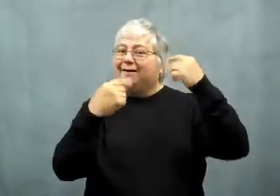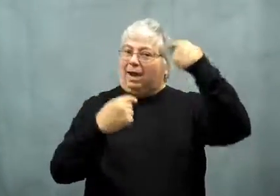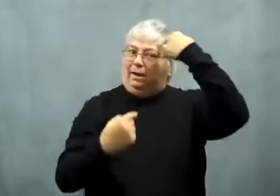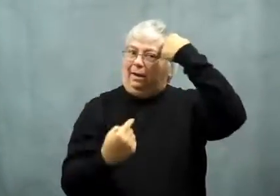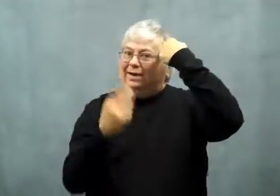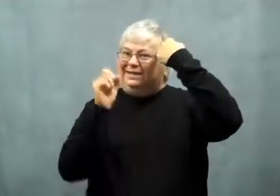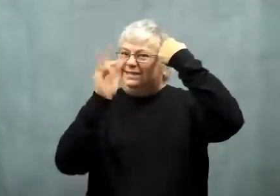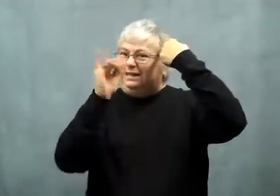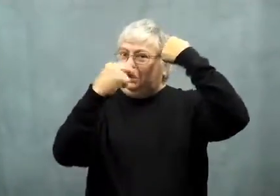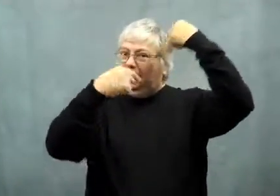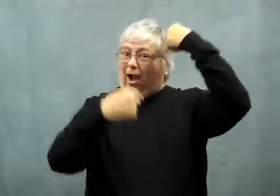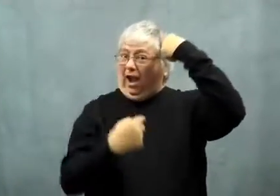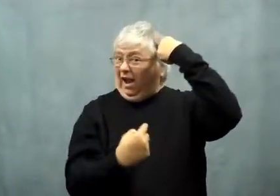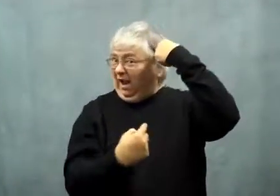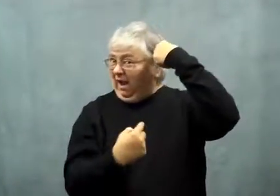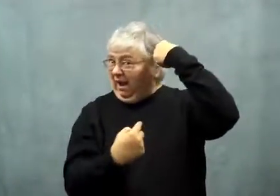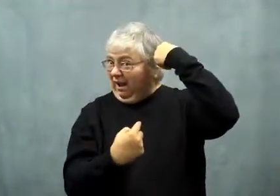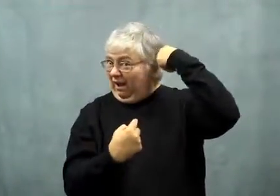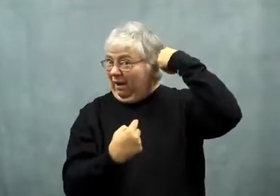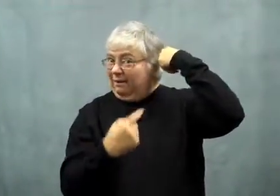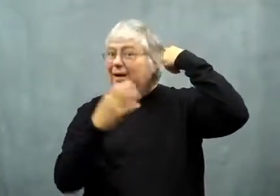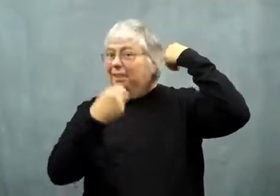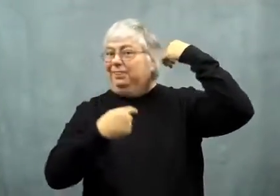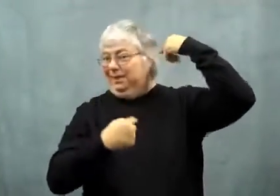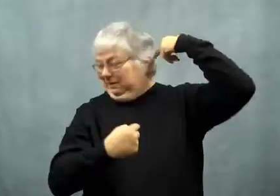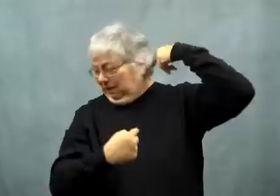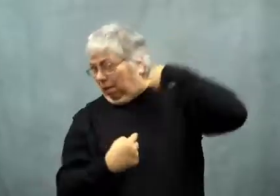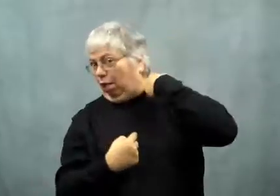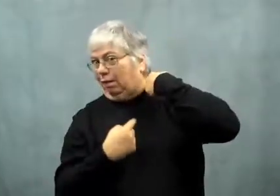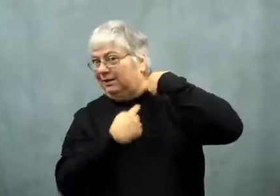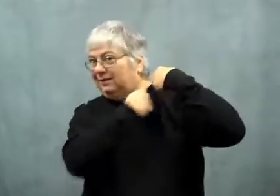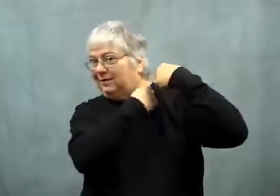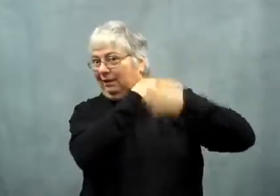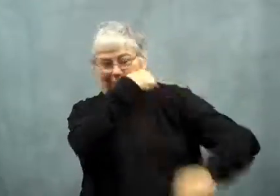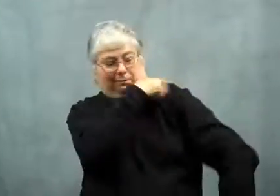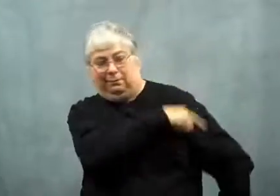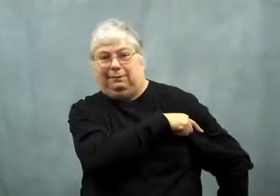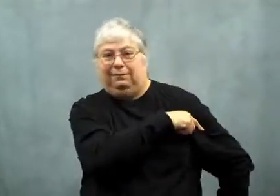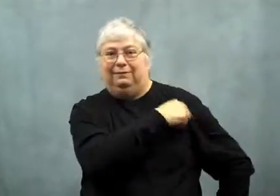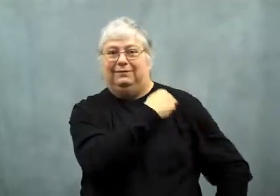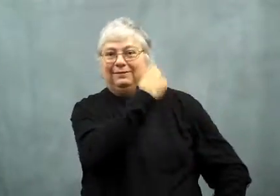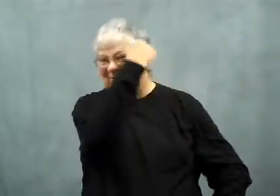It went under the skin, into the neck and then her left shoulder.